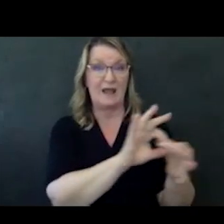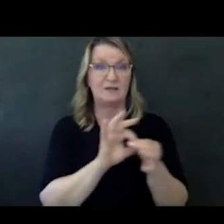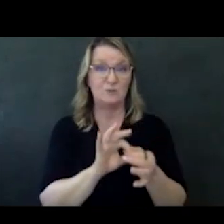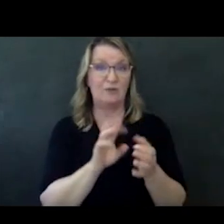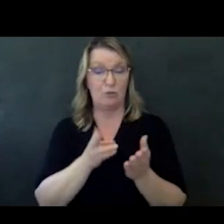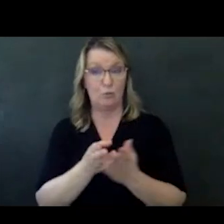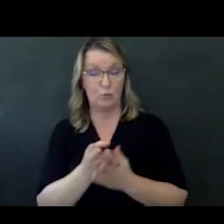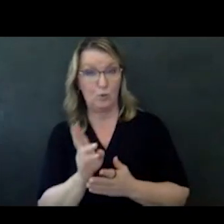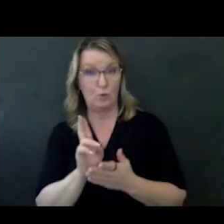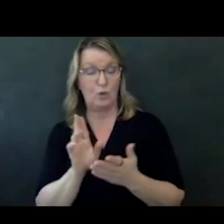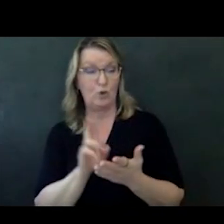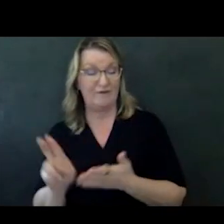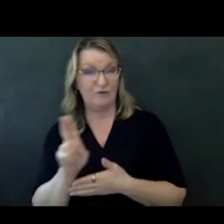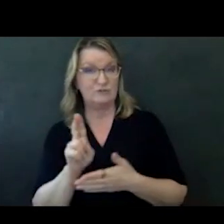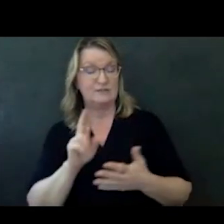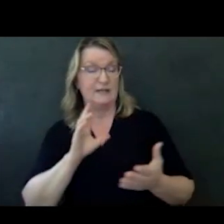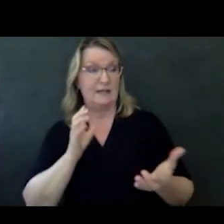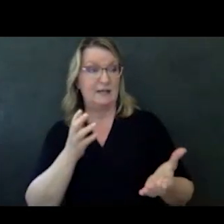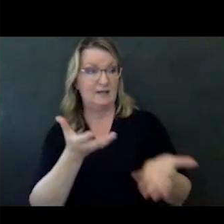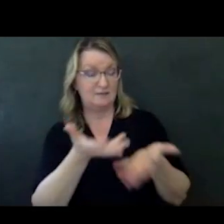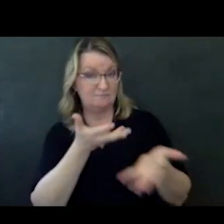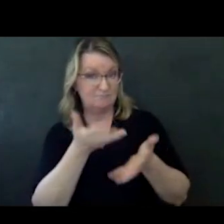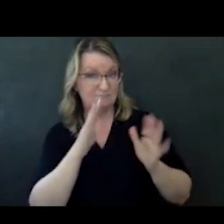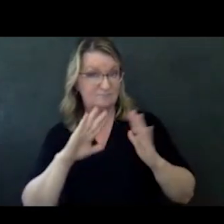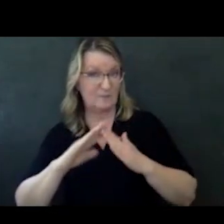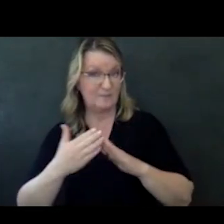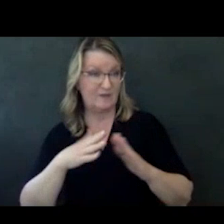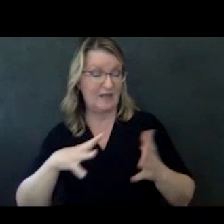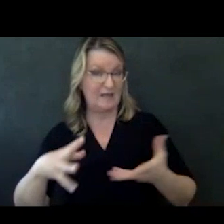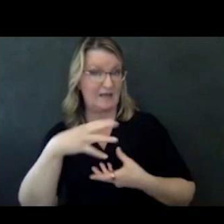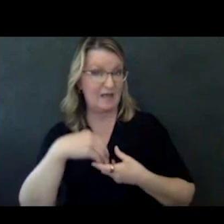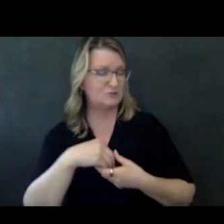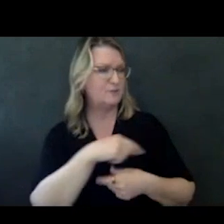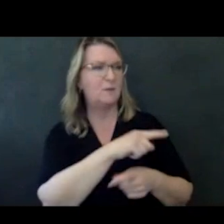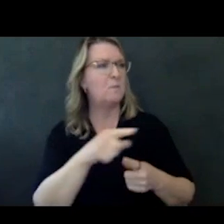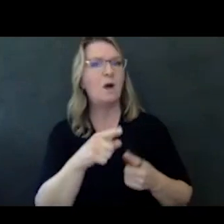community engagement and business office previously, but had not had much success with